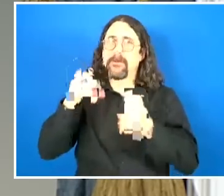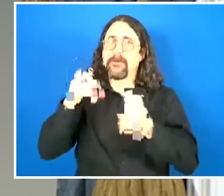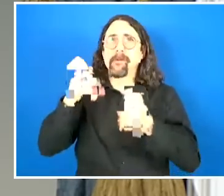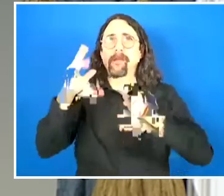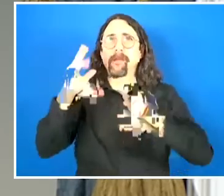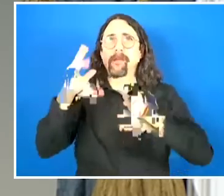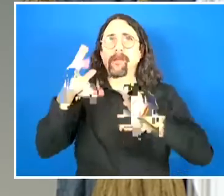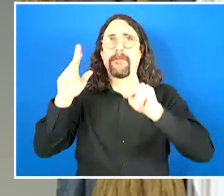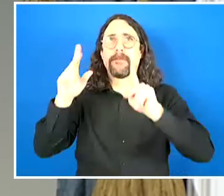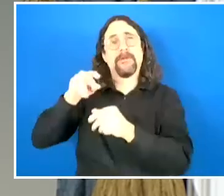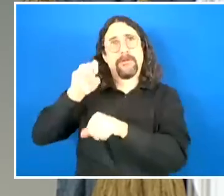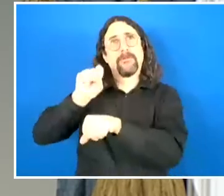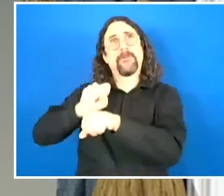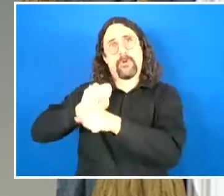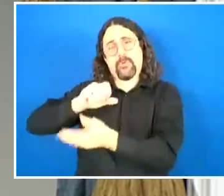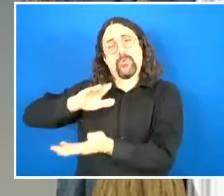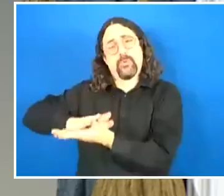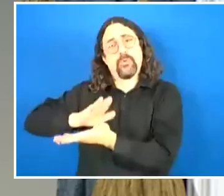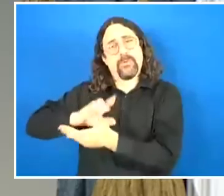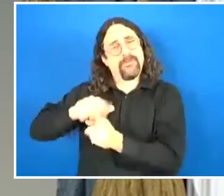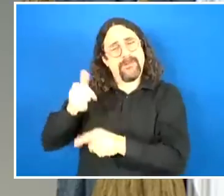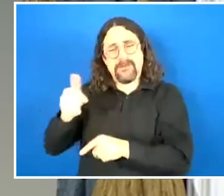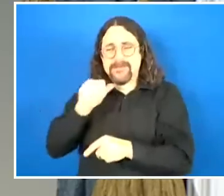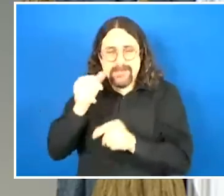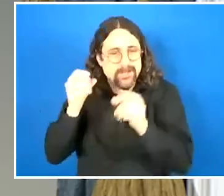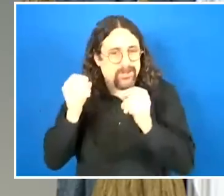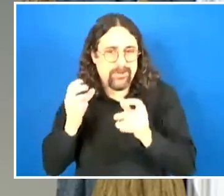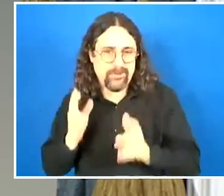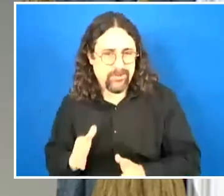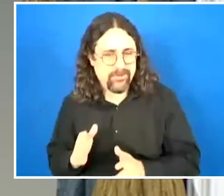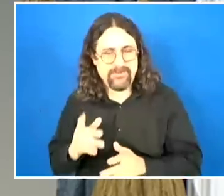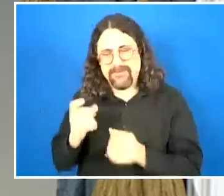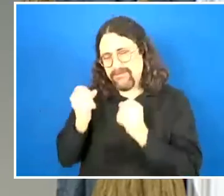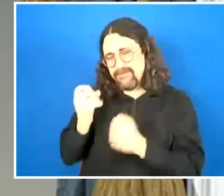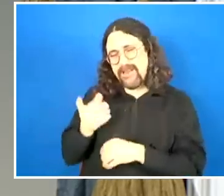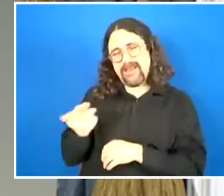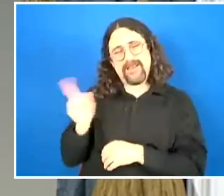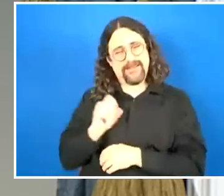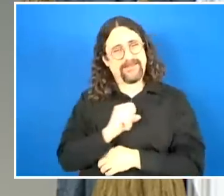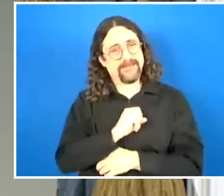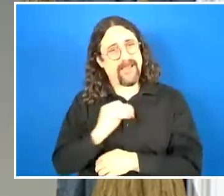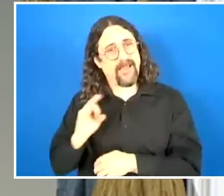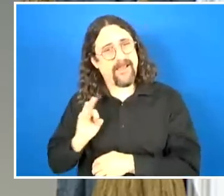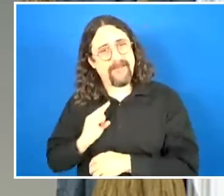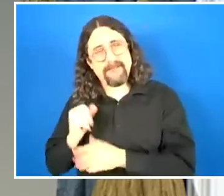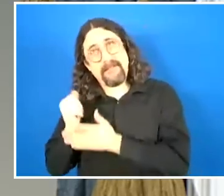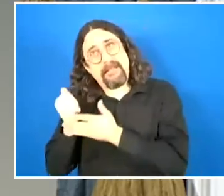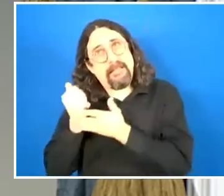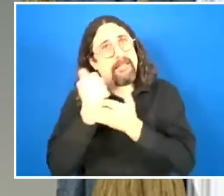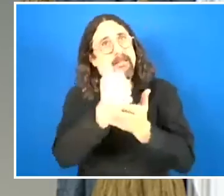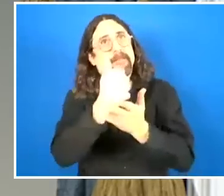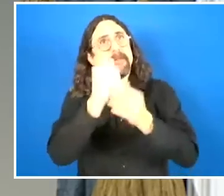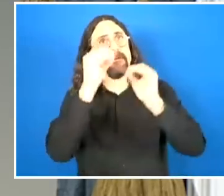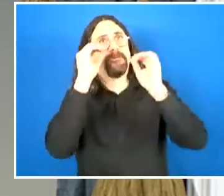THEY DO AND OUR PARENTS AT HOME. I HAVE SEEN COUNTLESS EXAMPLES OF